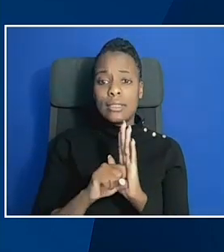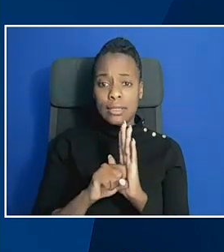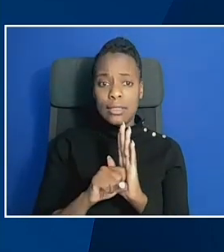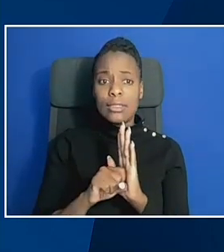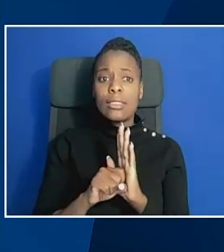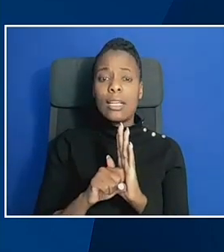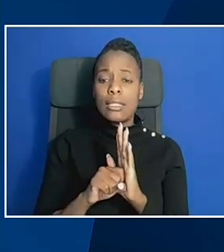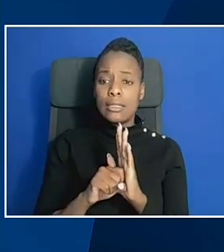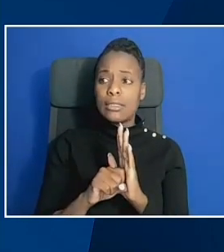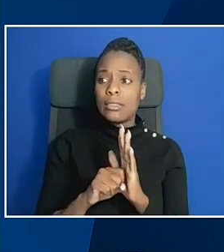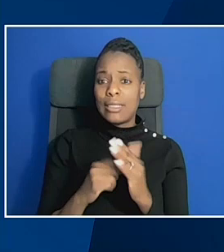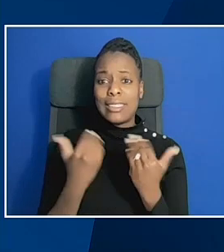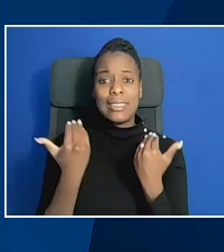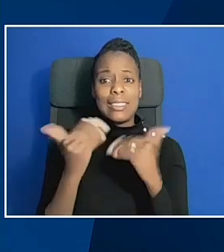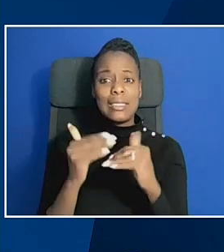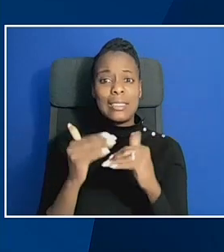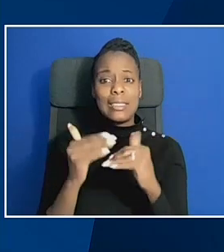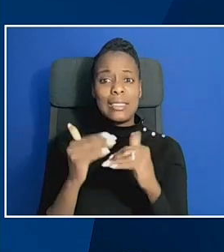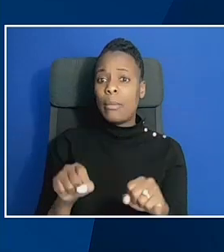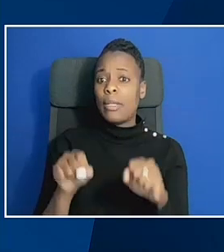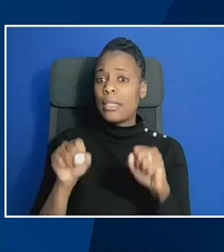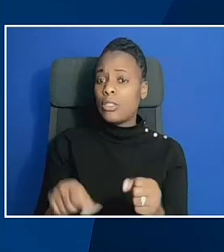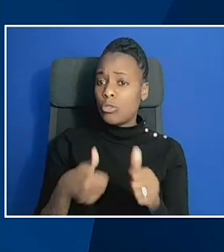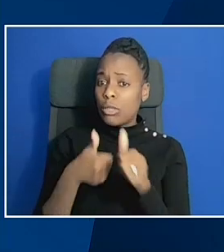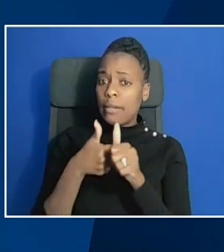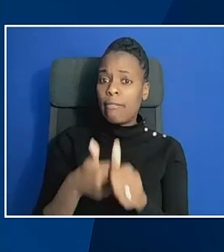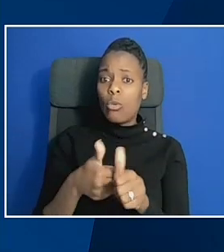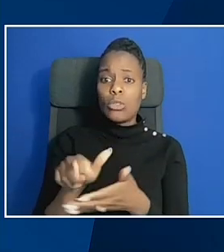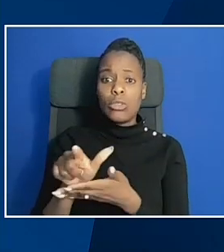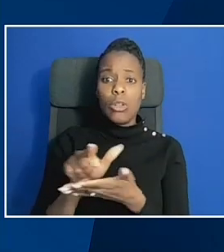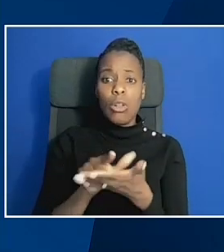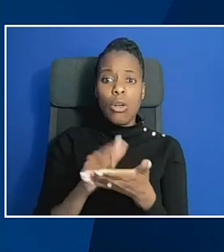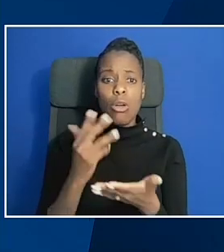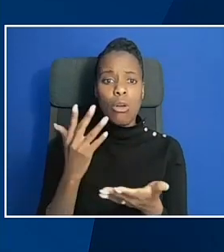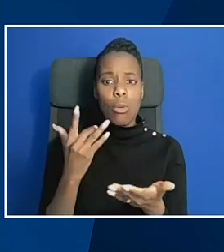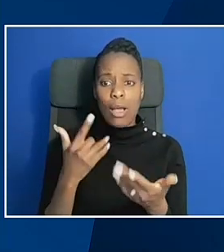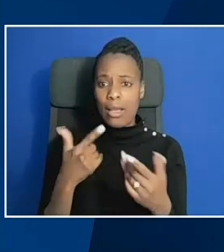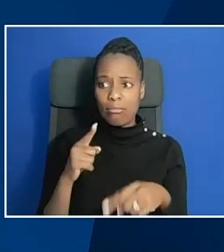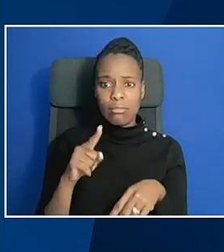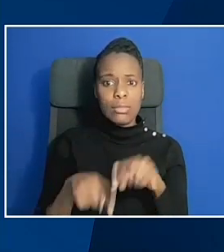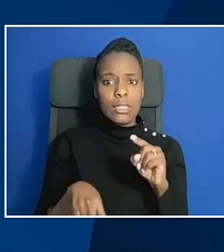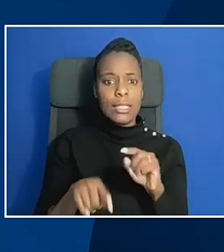ability to enforce those types of laws by the fact that they are prohibited from doing that with respect to out-of-state